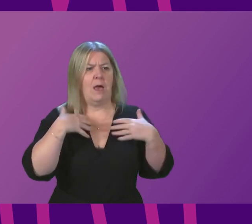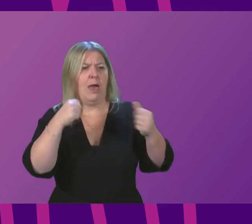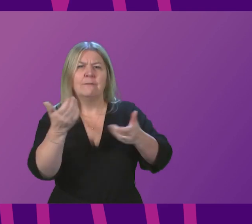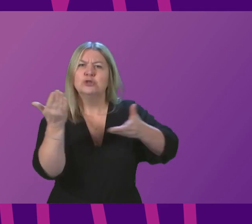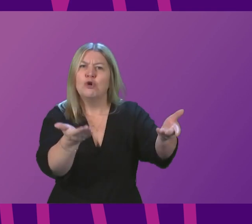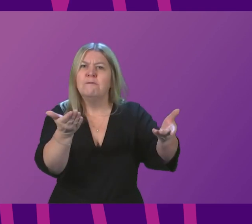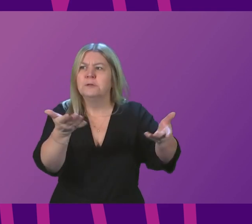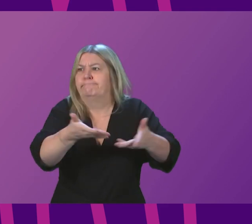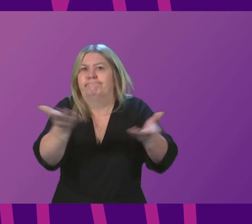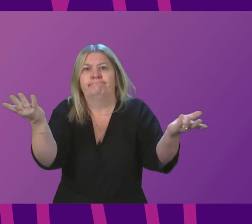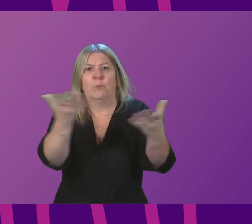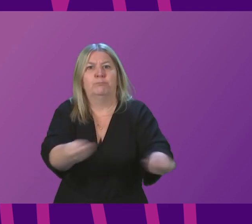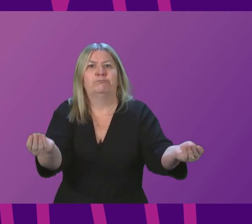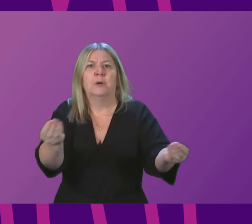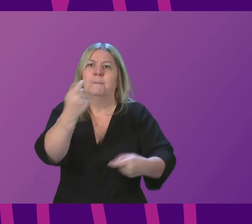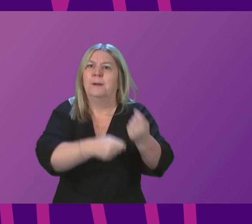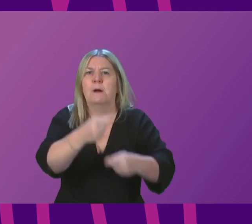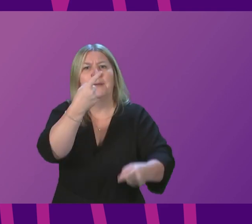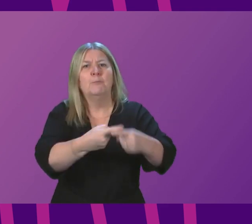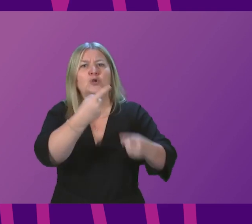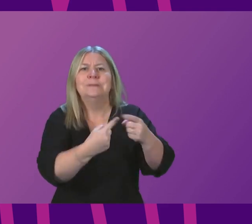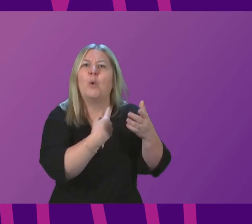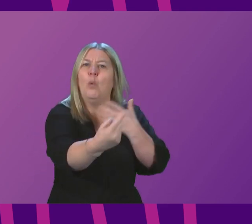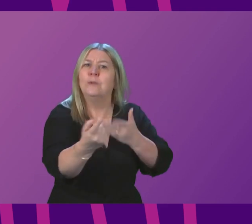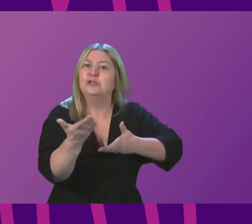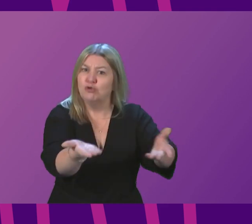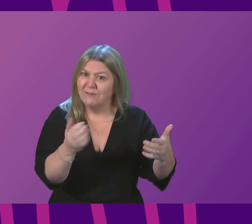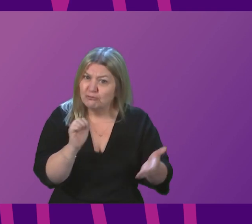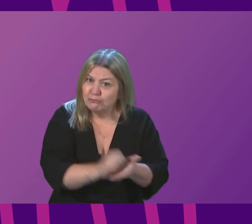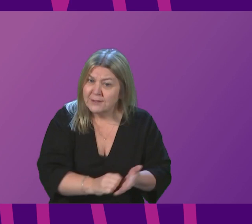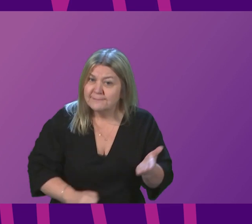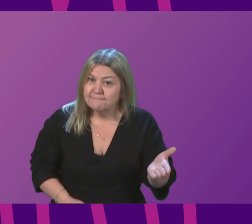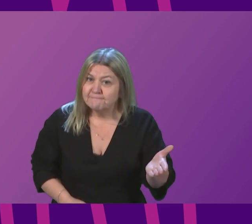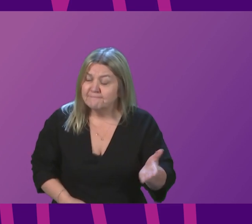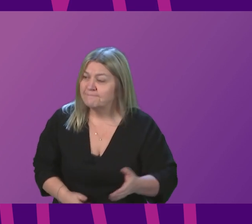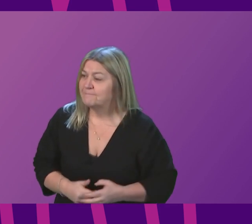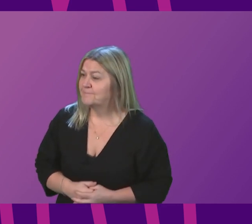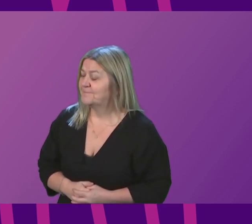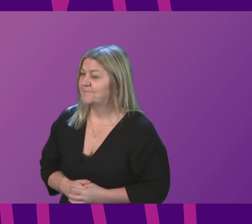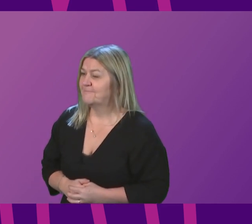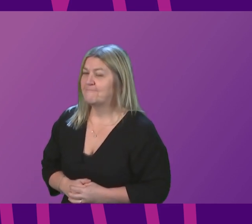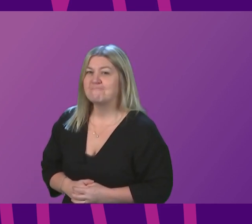been turned into an emergency-only service? No, that is not the case.